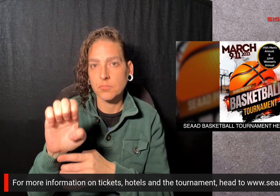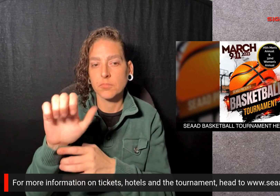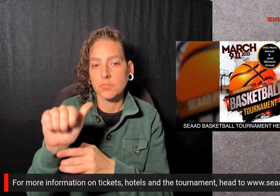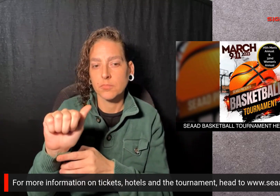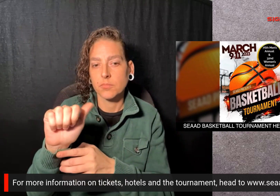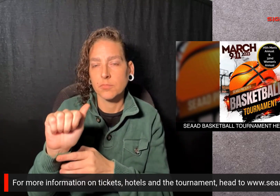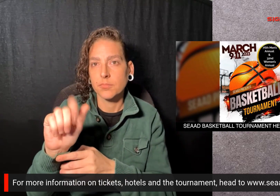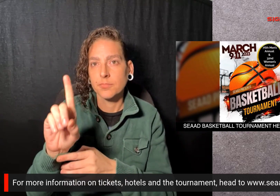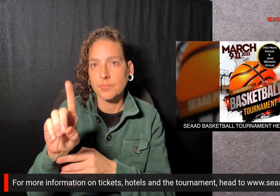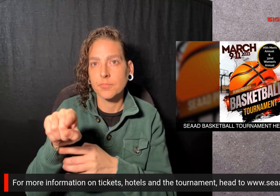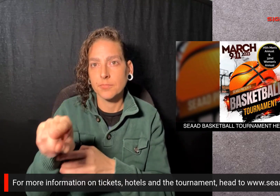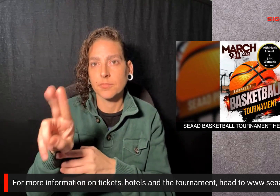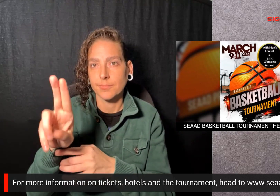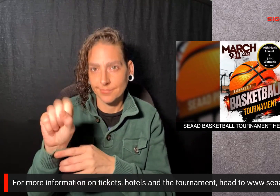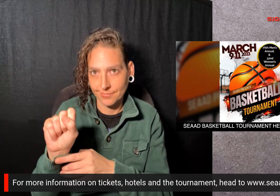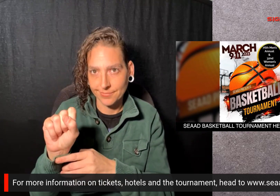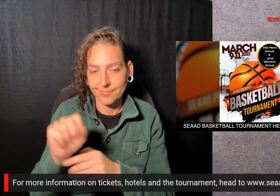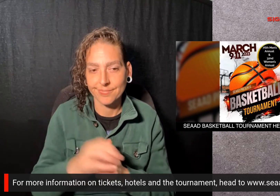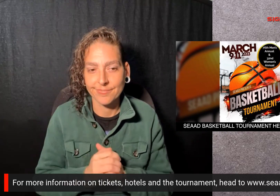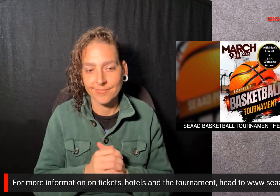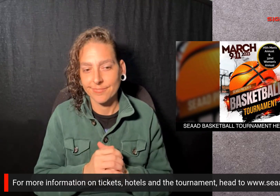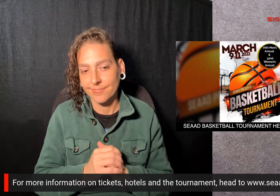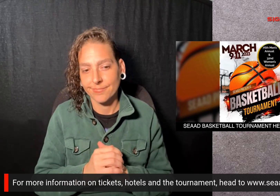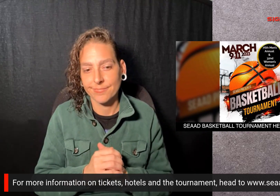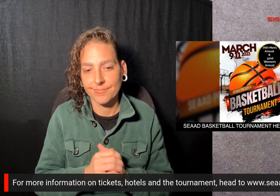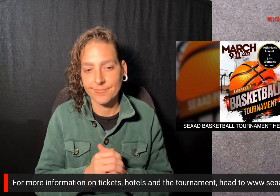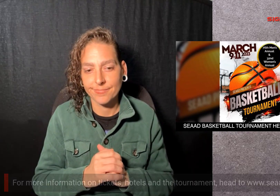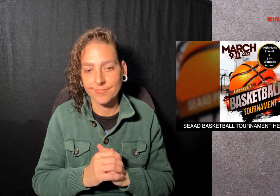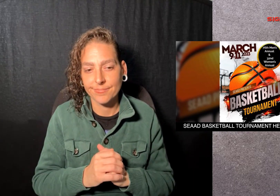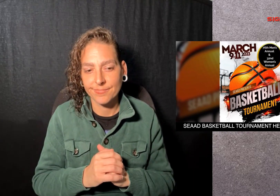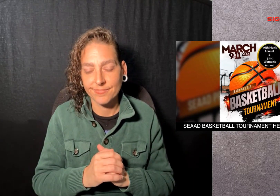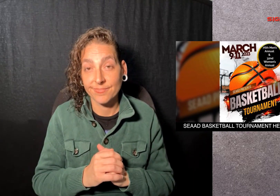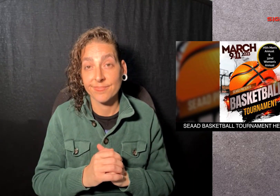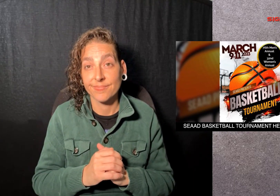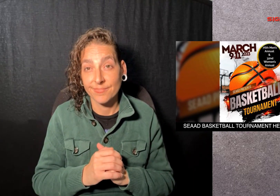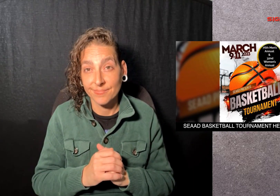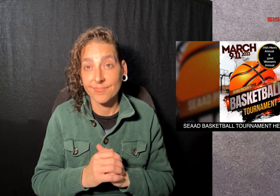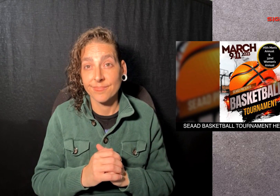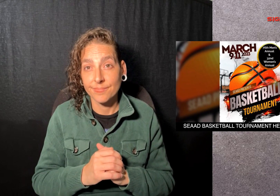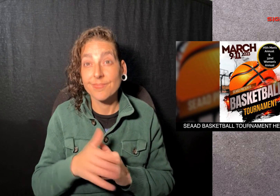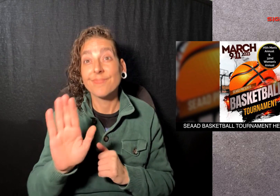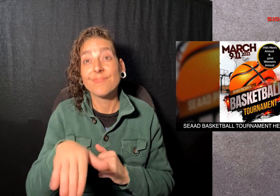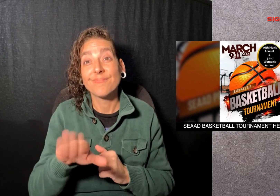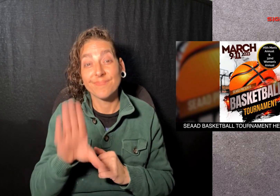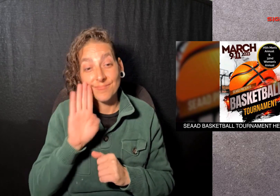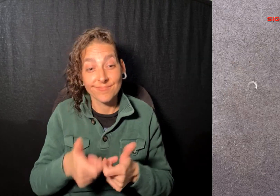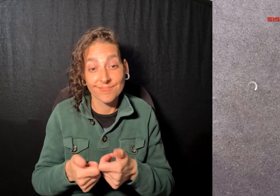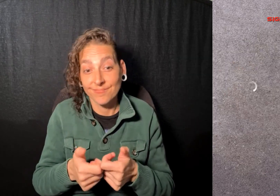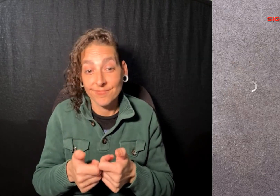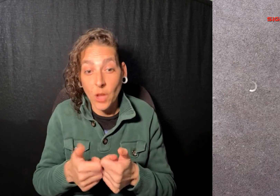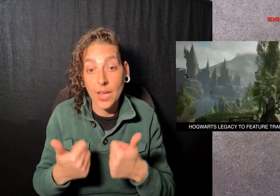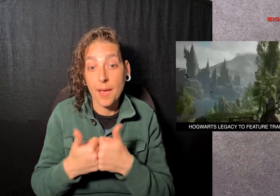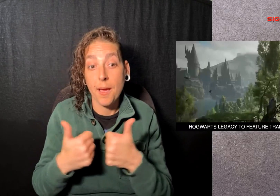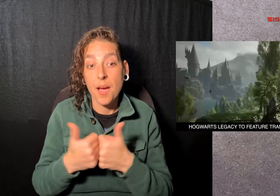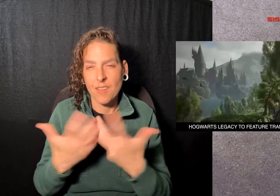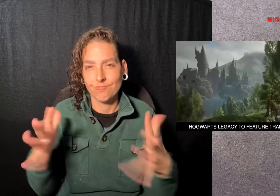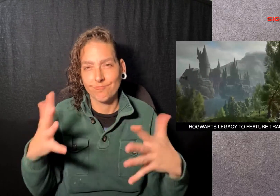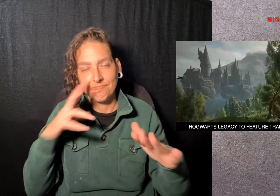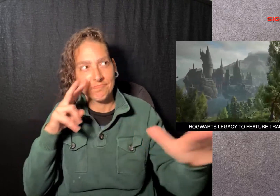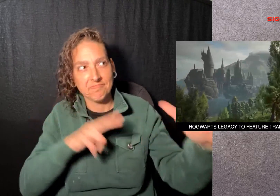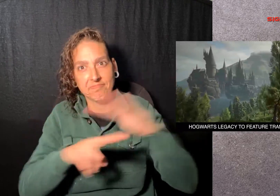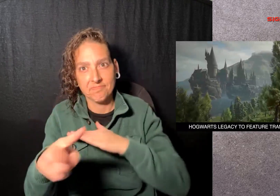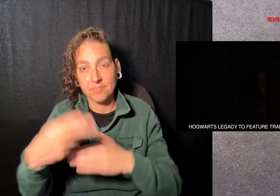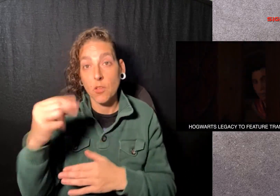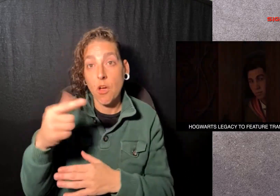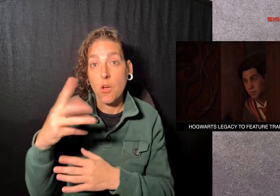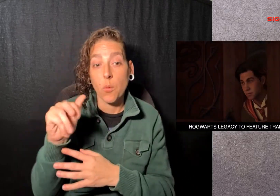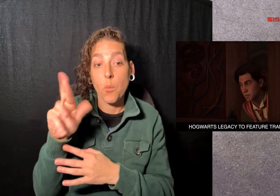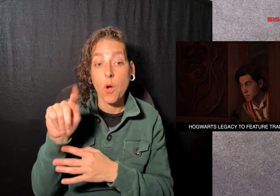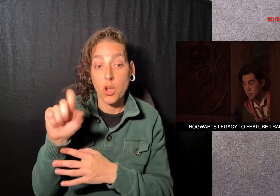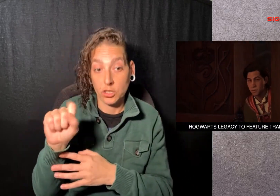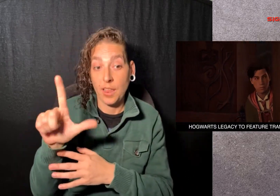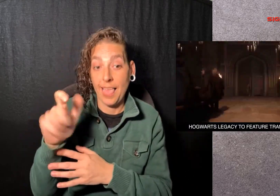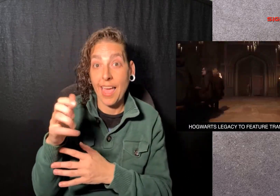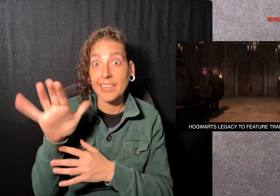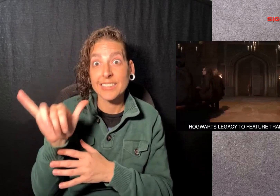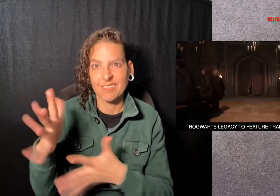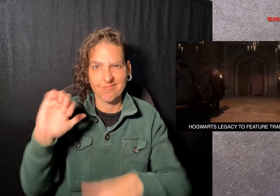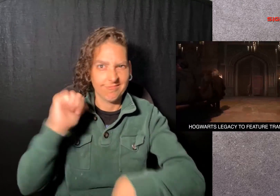the much anticipated videogame Hogwarts Legacy